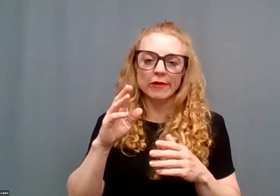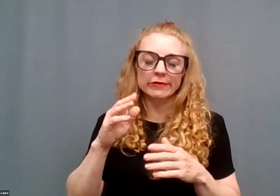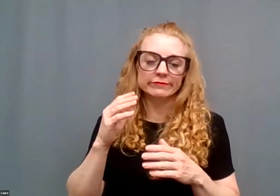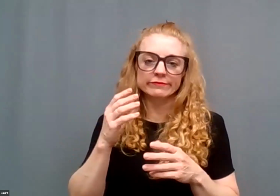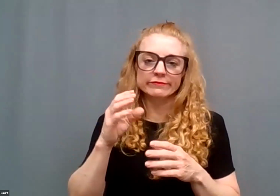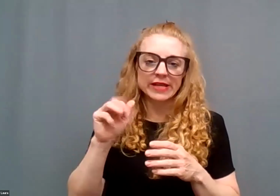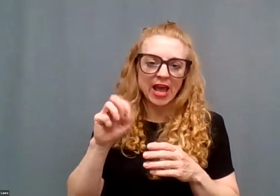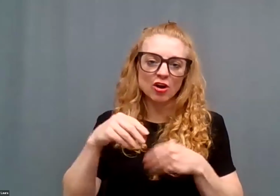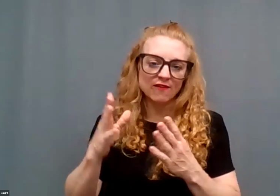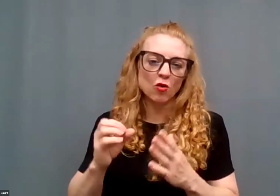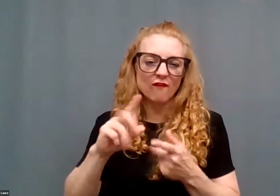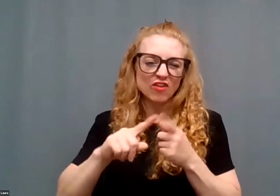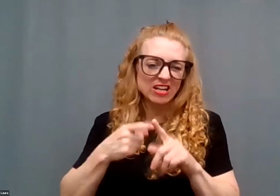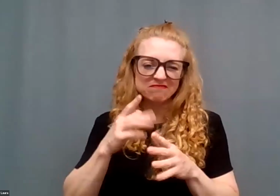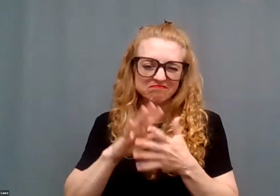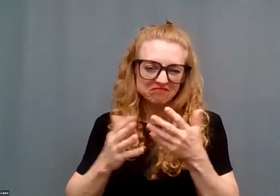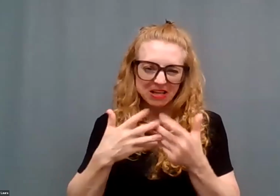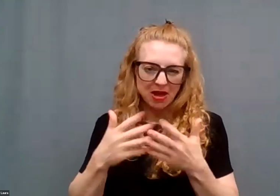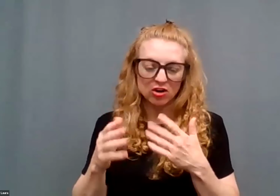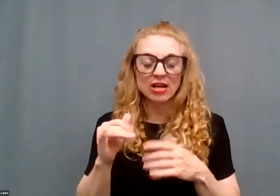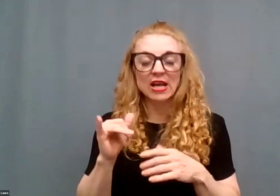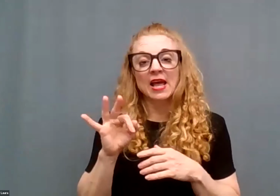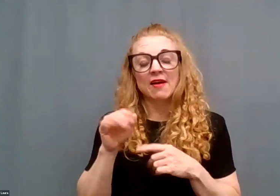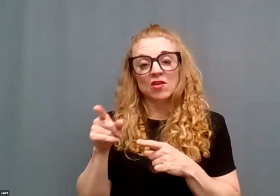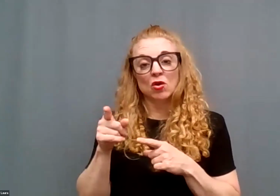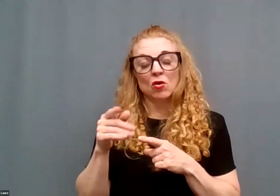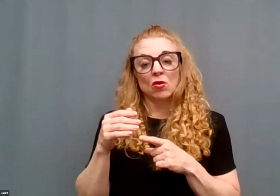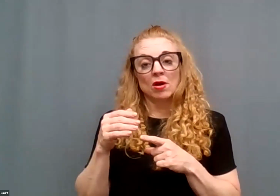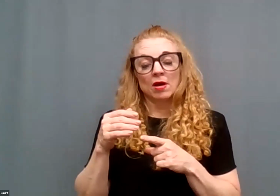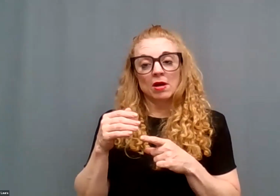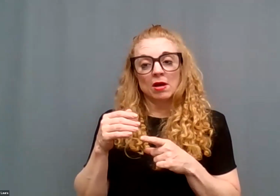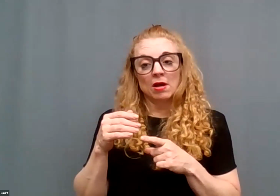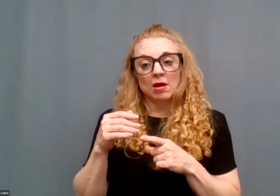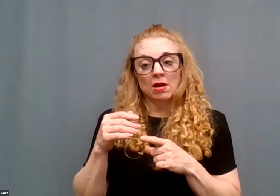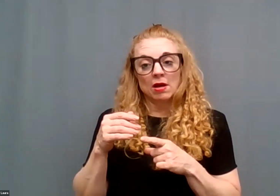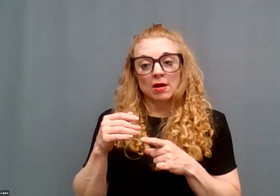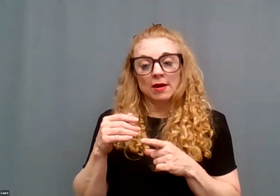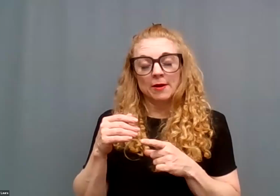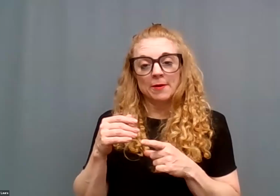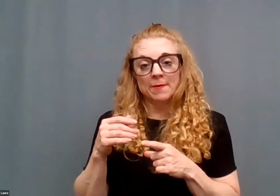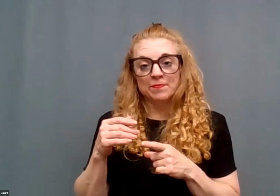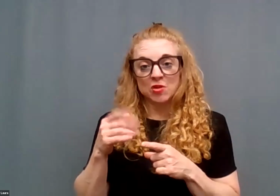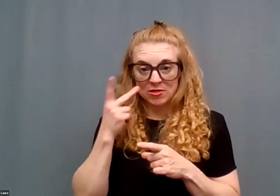go down you get these on the end end units end caps of aisles and grocery stores where where